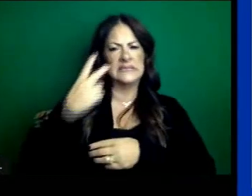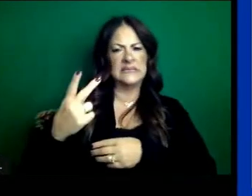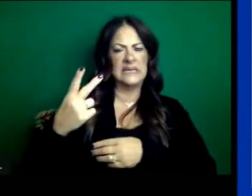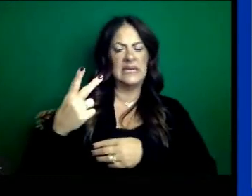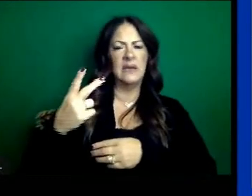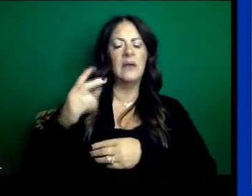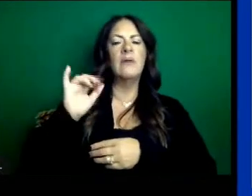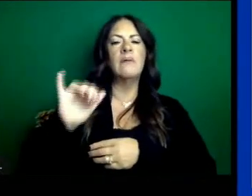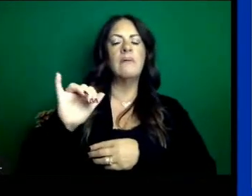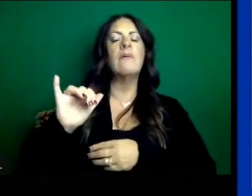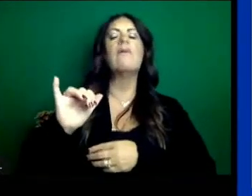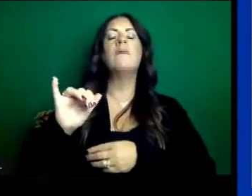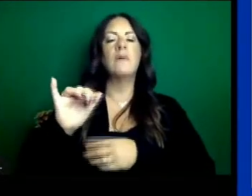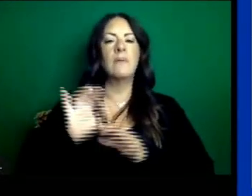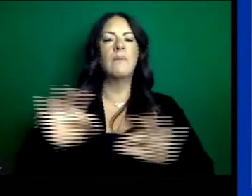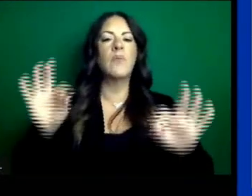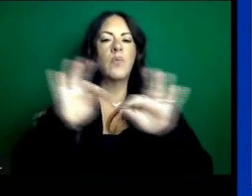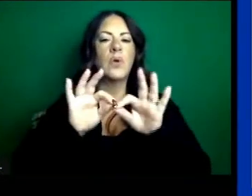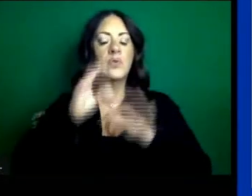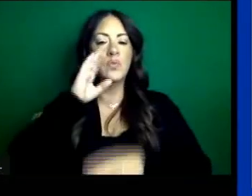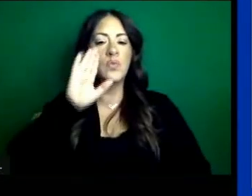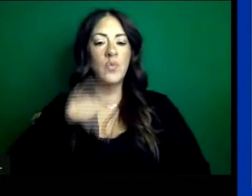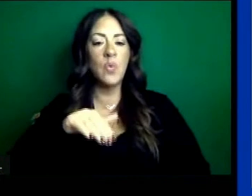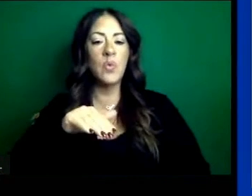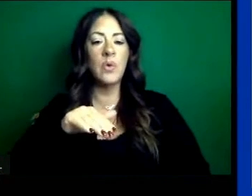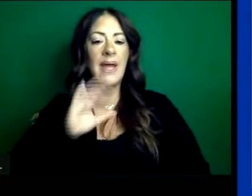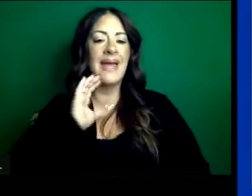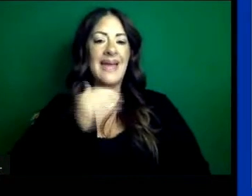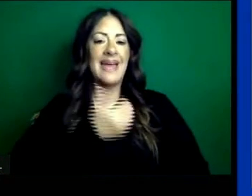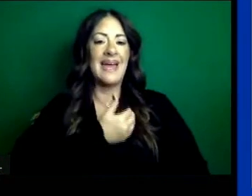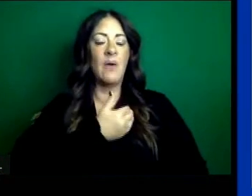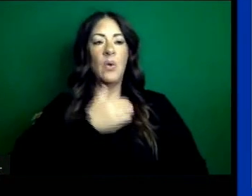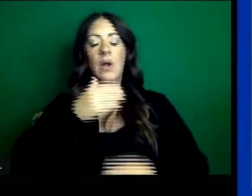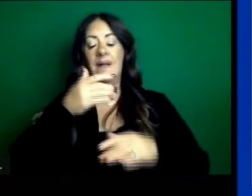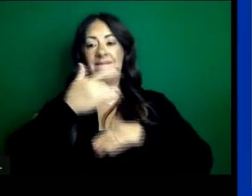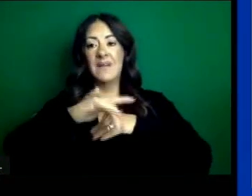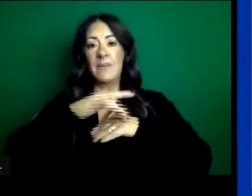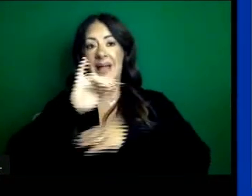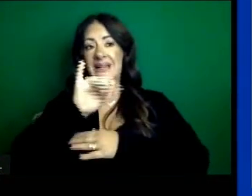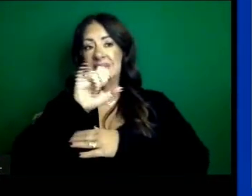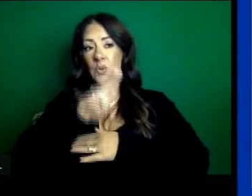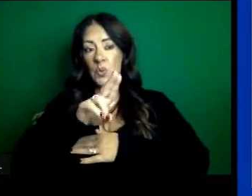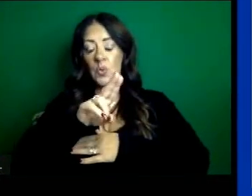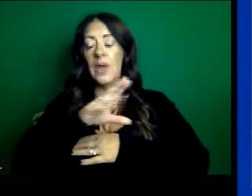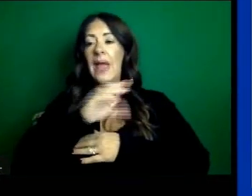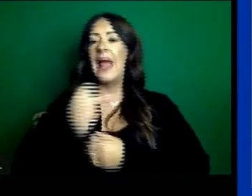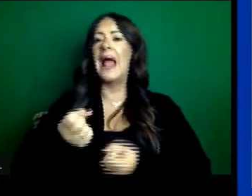CONVERSATIONS ON TEST POSITIVE AND RATES OF TRANSMISSION BUT WE LOOKED AT THIS LAGGING INDICATION.